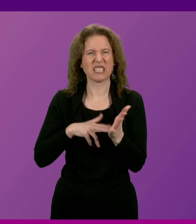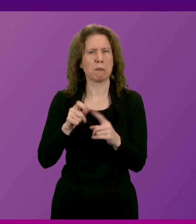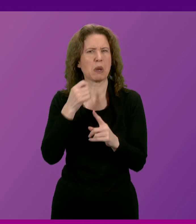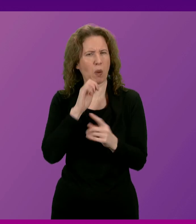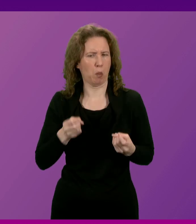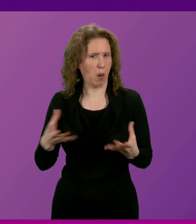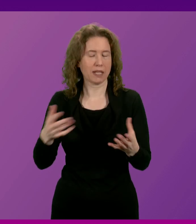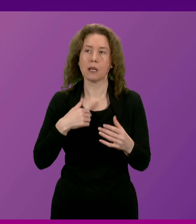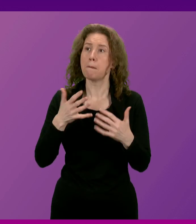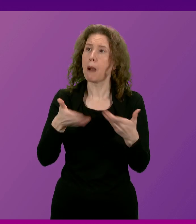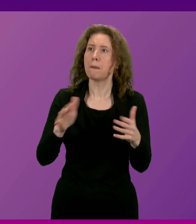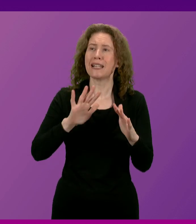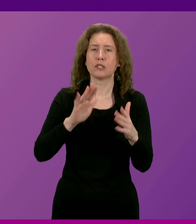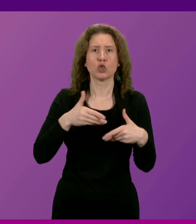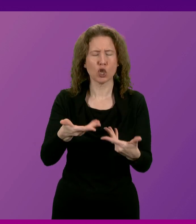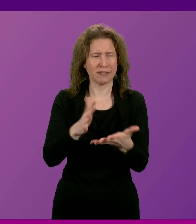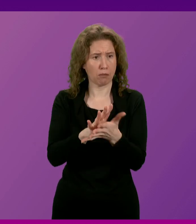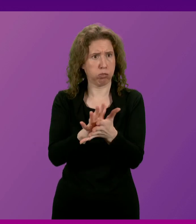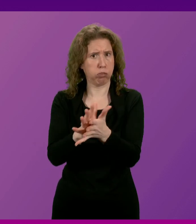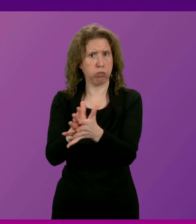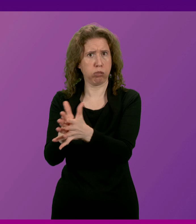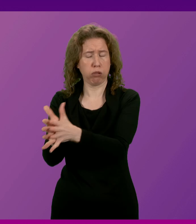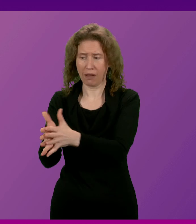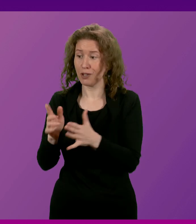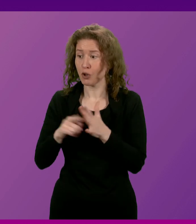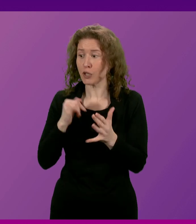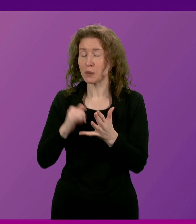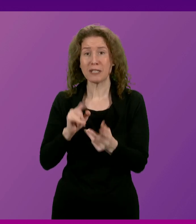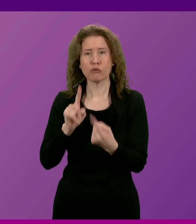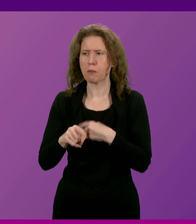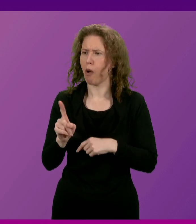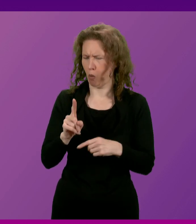are crumbling under its watch, and John Swinney’s response has been to spend all